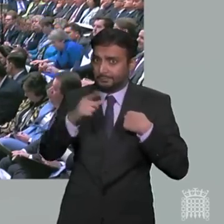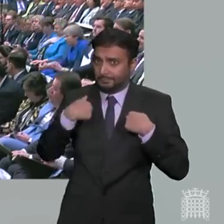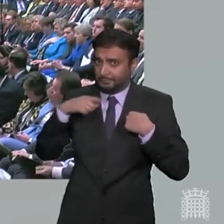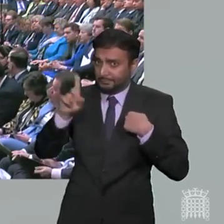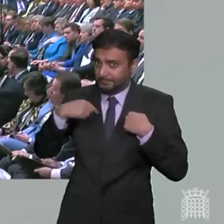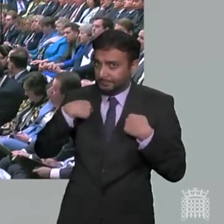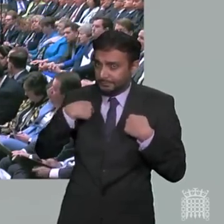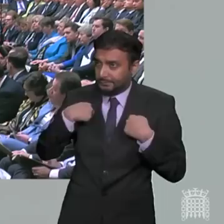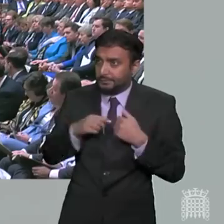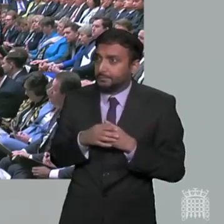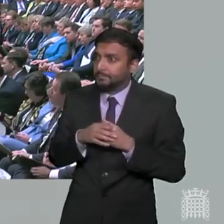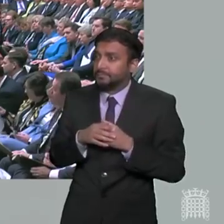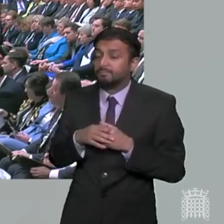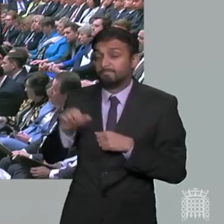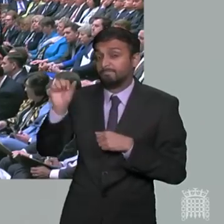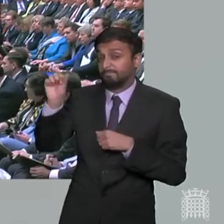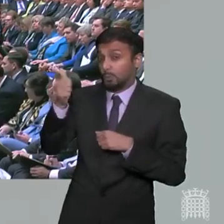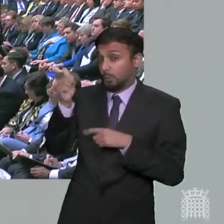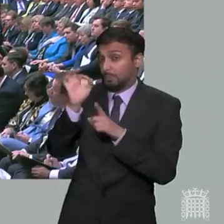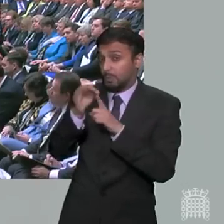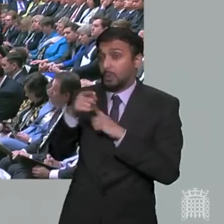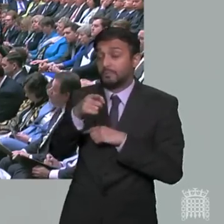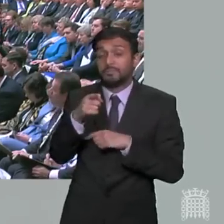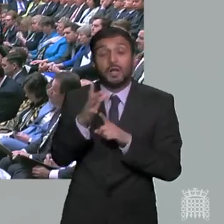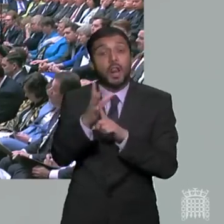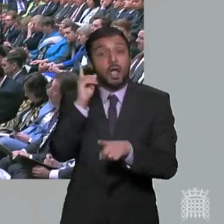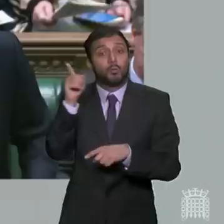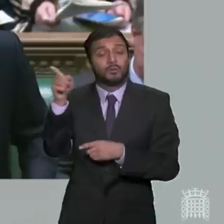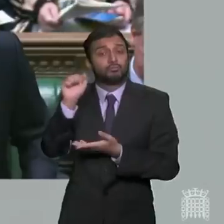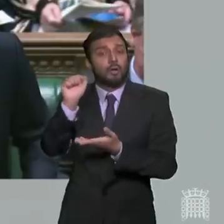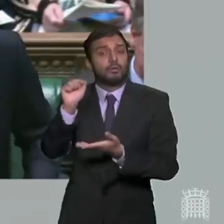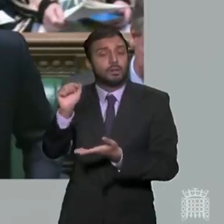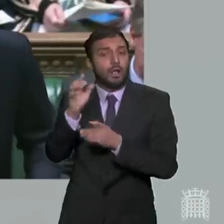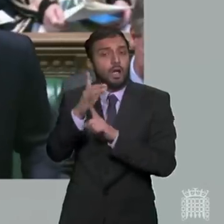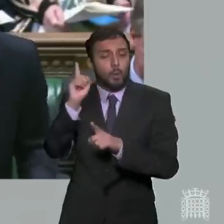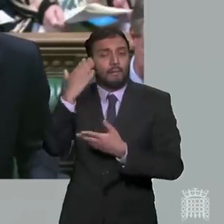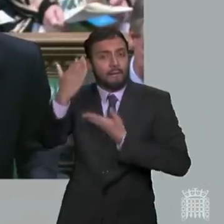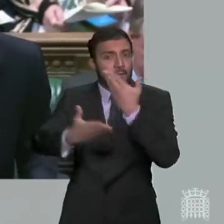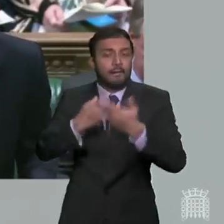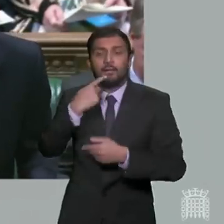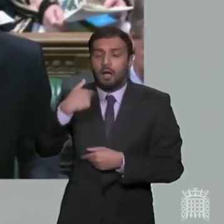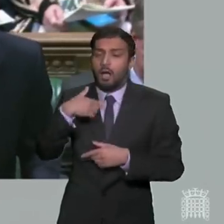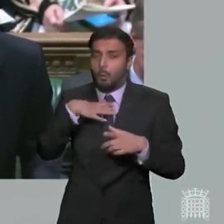Hopefully he was heartened to hear what the Chancellor said last week: that we want to crack on with our overall nuclear programme. My hon.